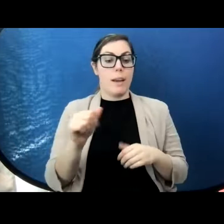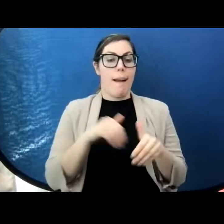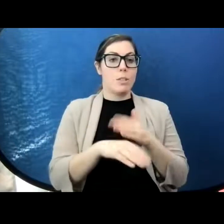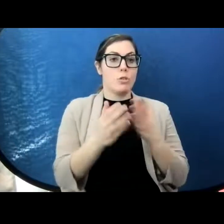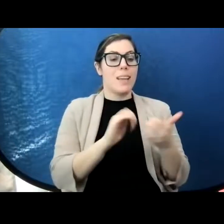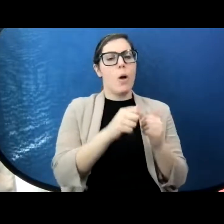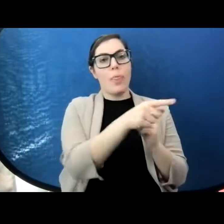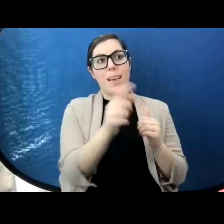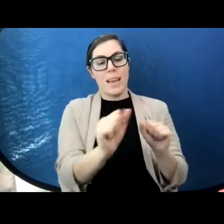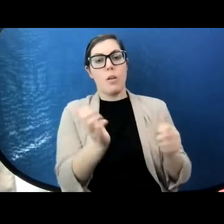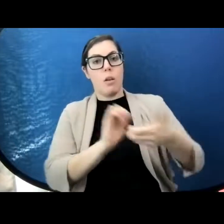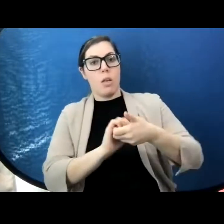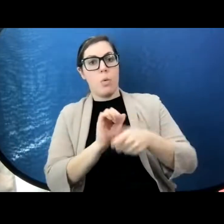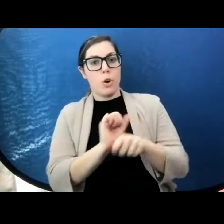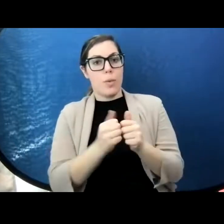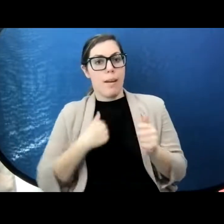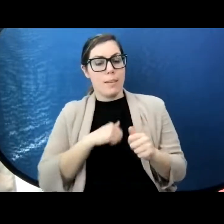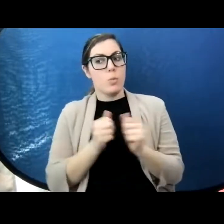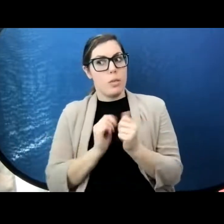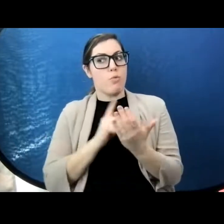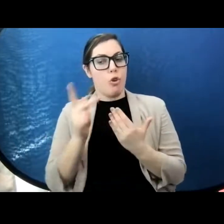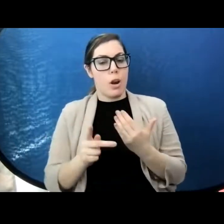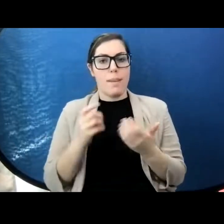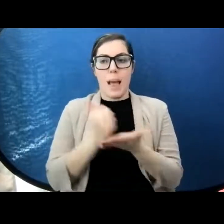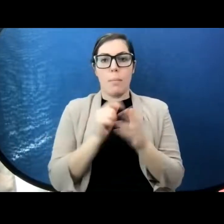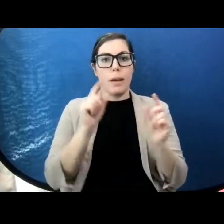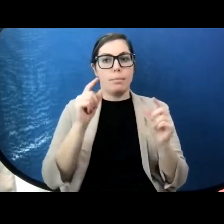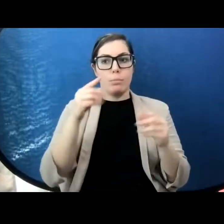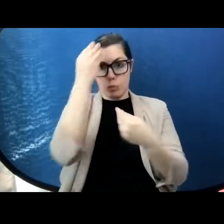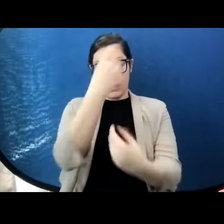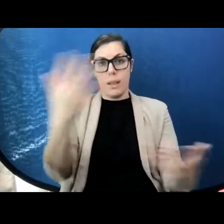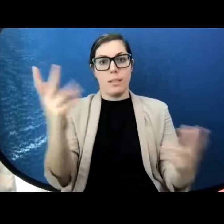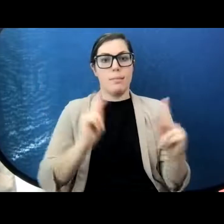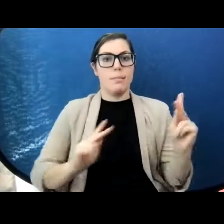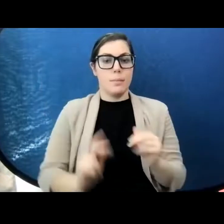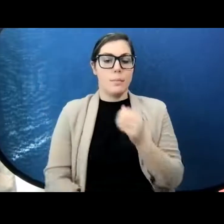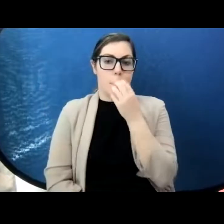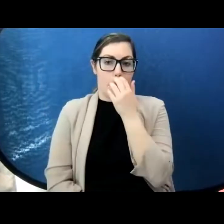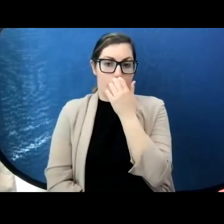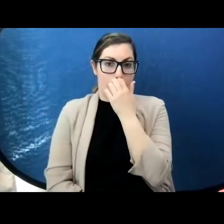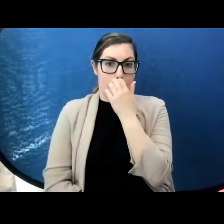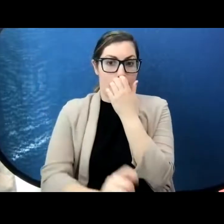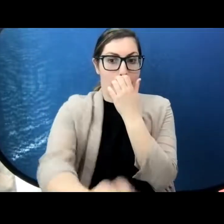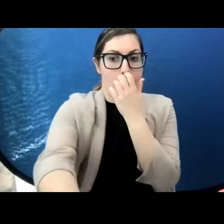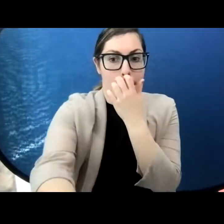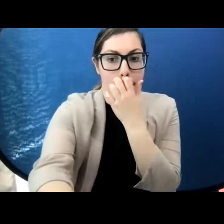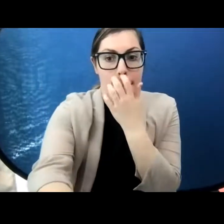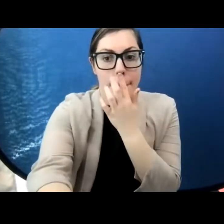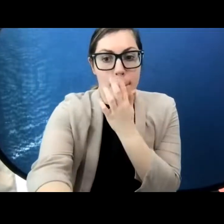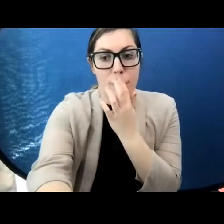on this program, on getting the word out. So after that, we'll have some questions.